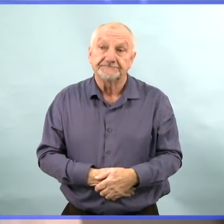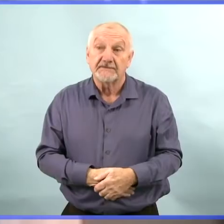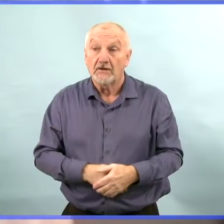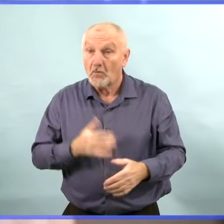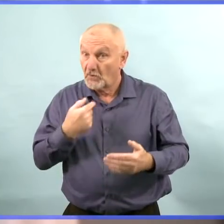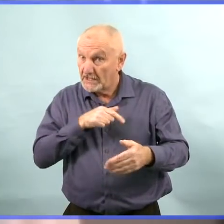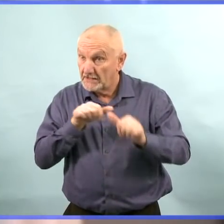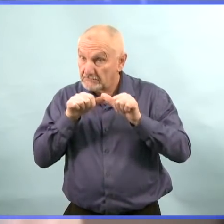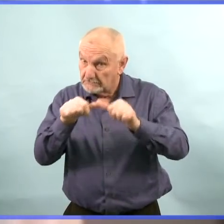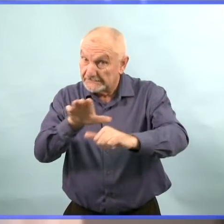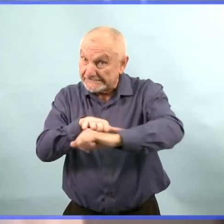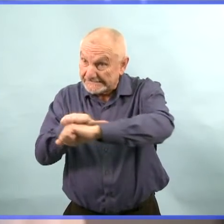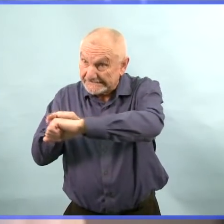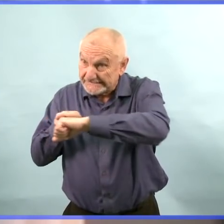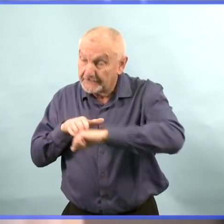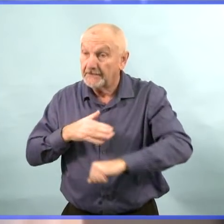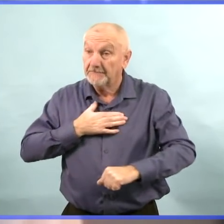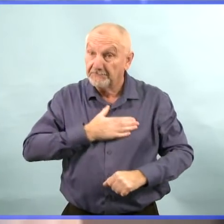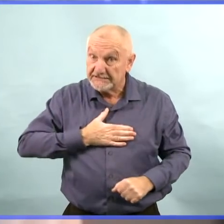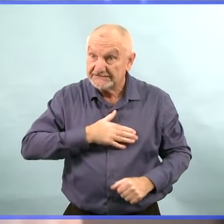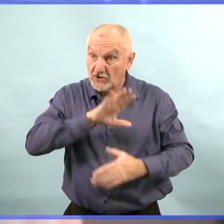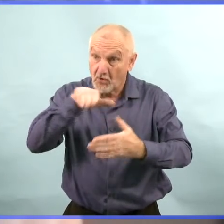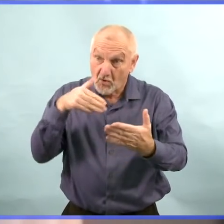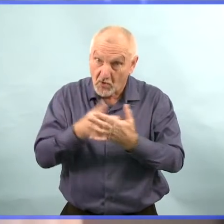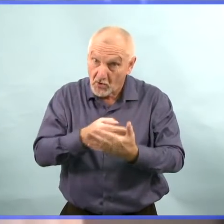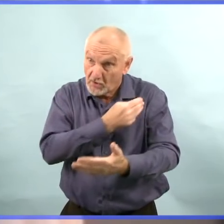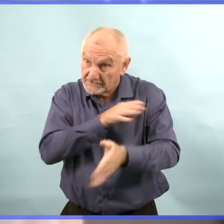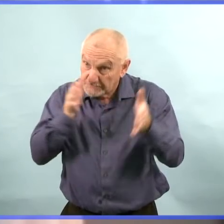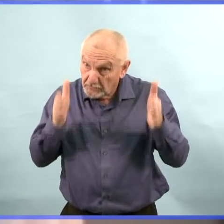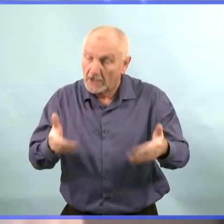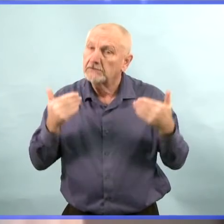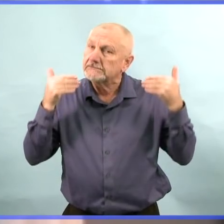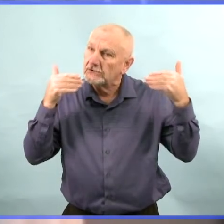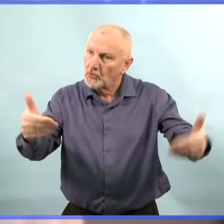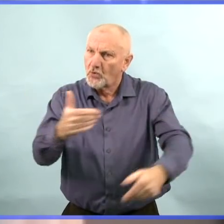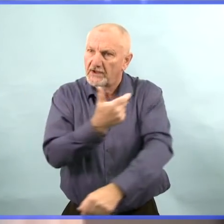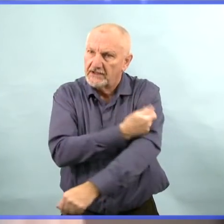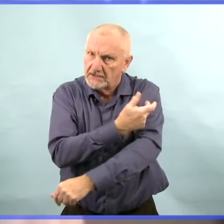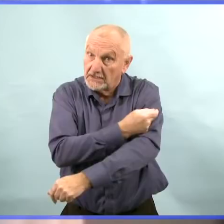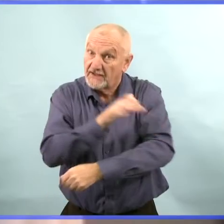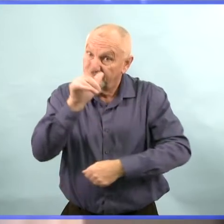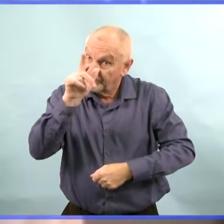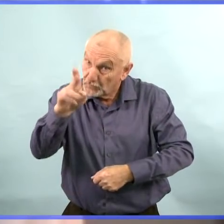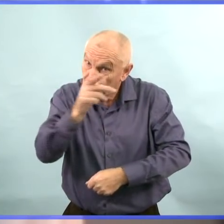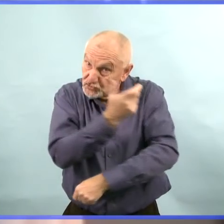manitoba continues to have doses available it's not too late to book your appointment